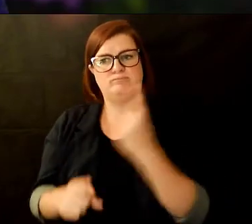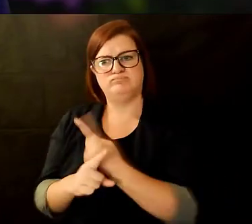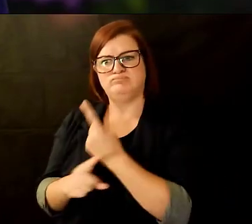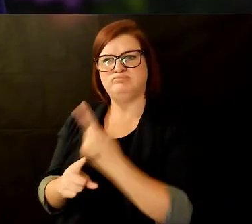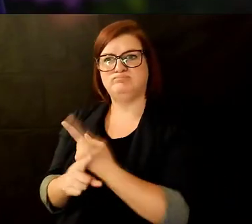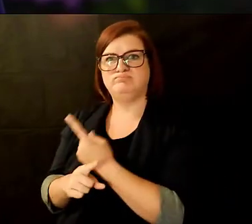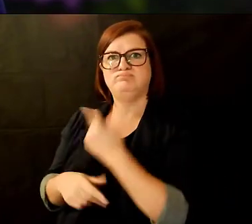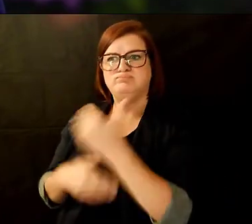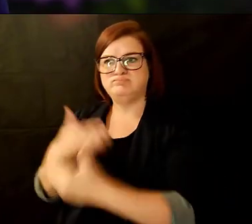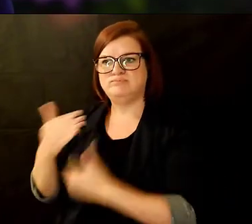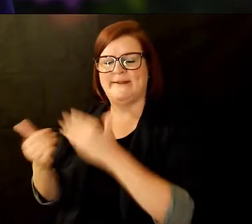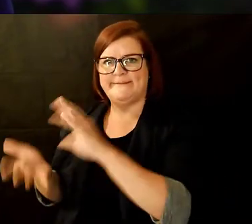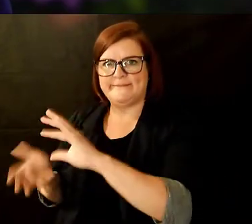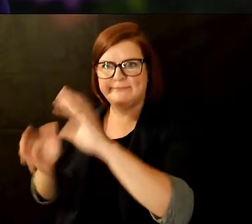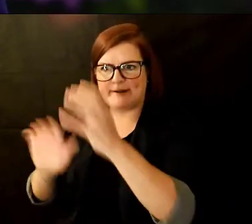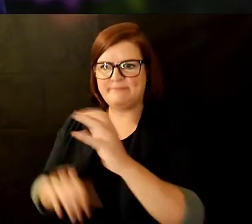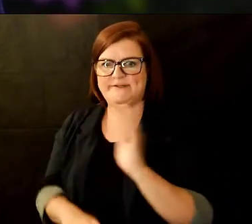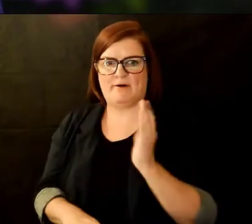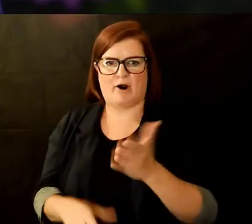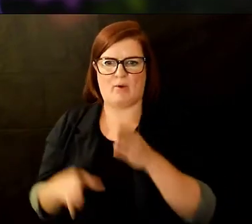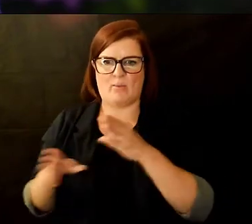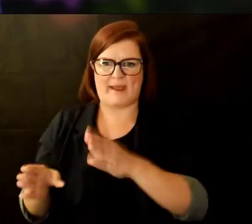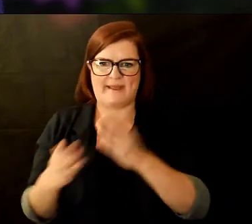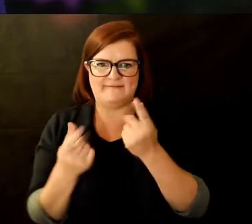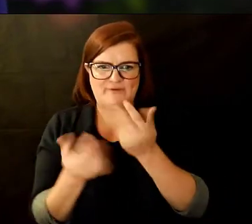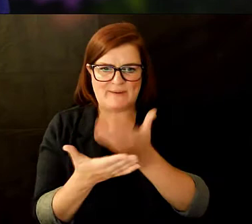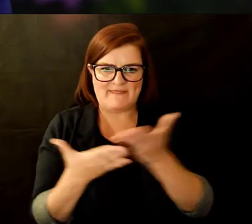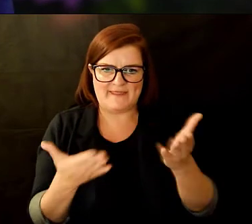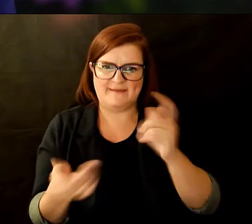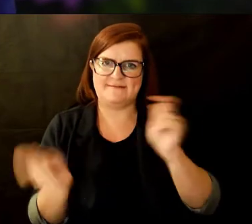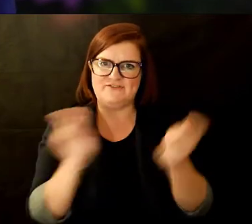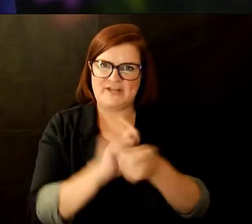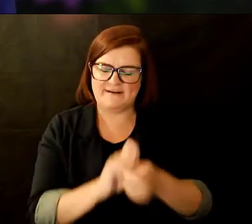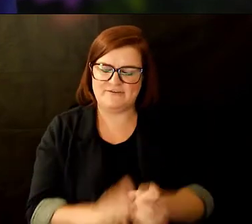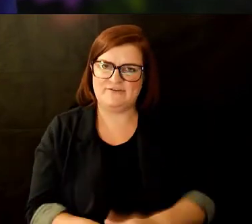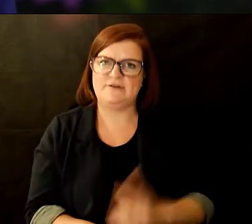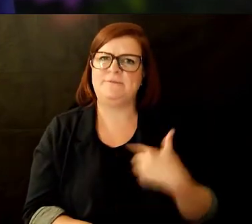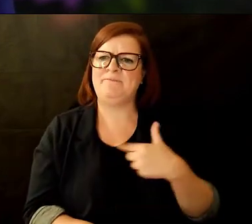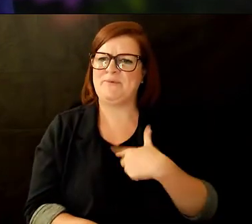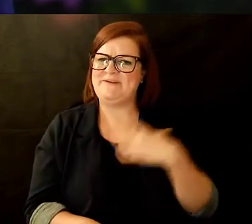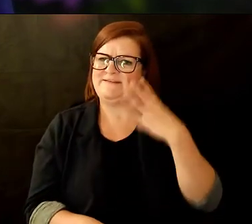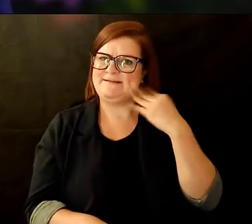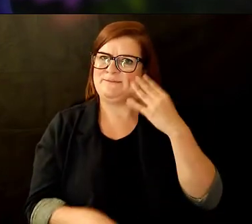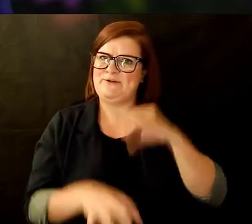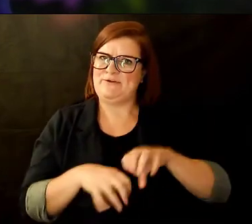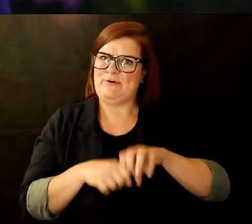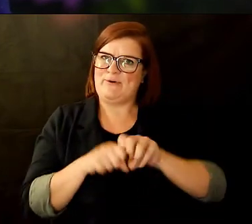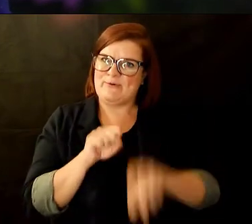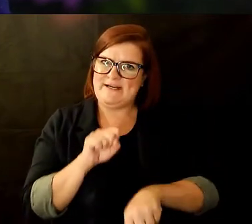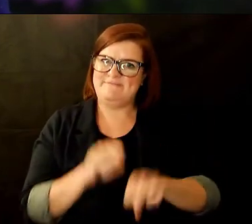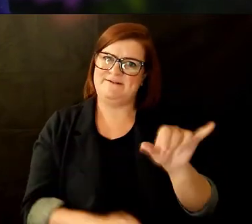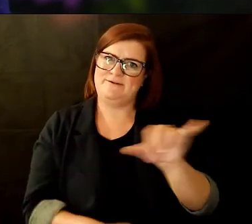Our ways of doing things have had to change. We experience grief in times like these.